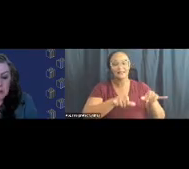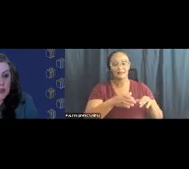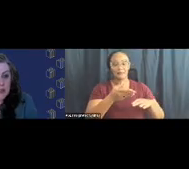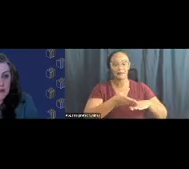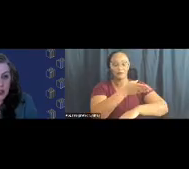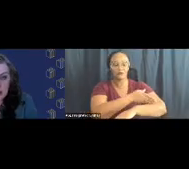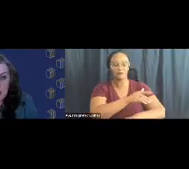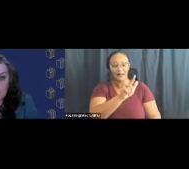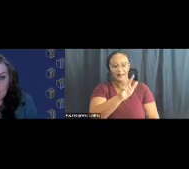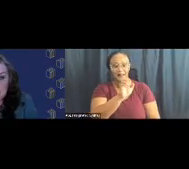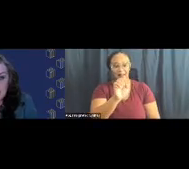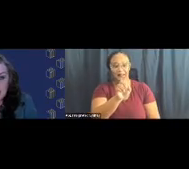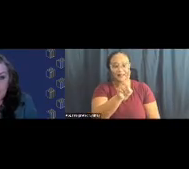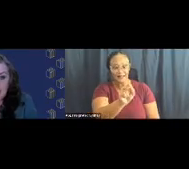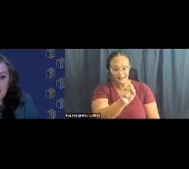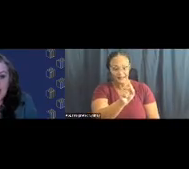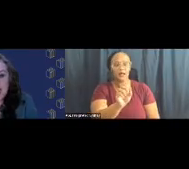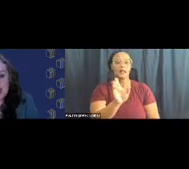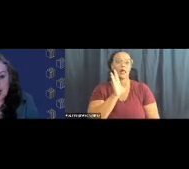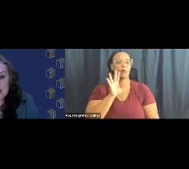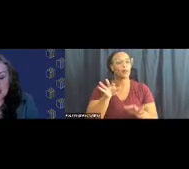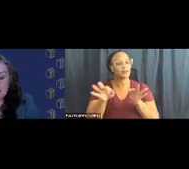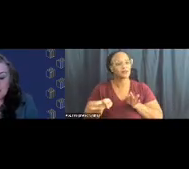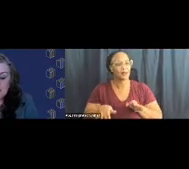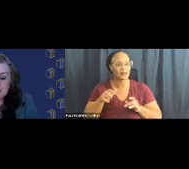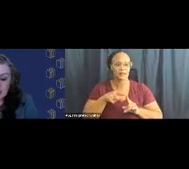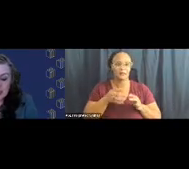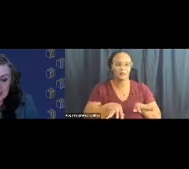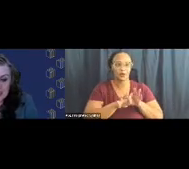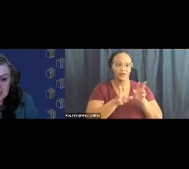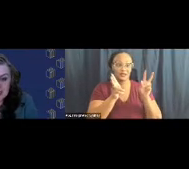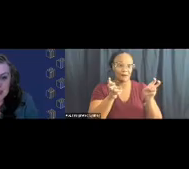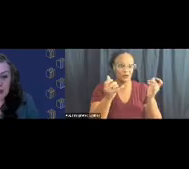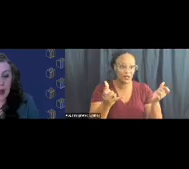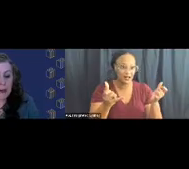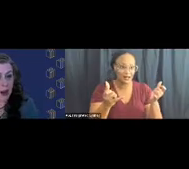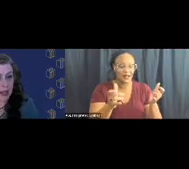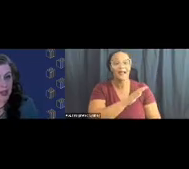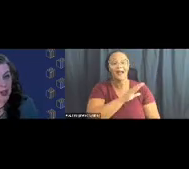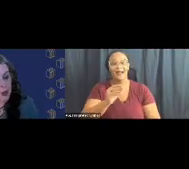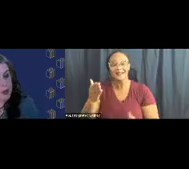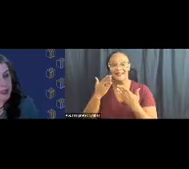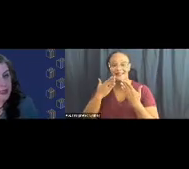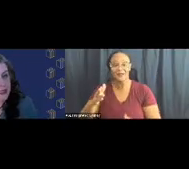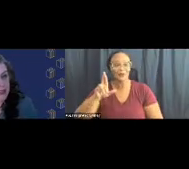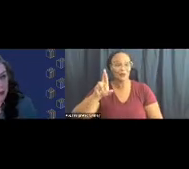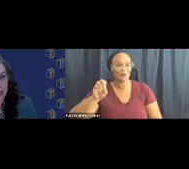explore this vital topic today. And lastly, my sincerest thanks to Robin Ryan with the seeds